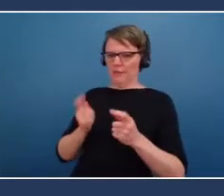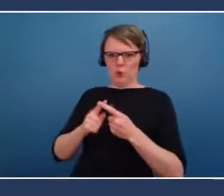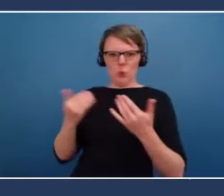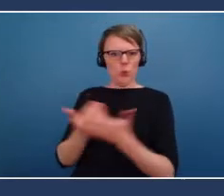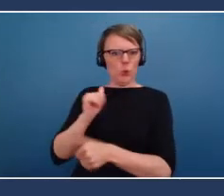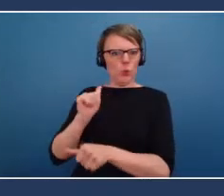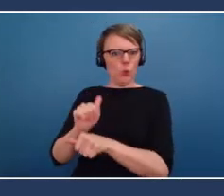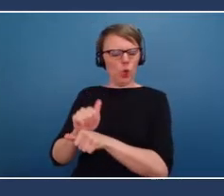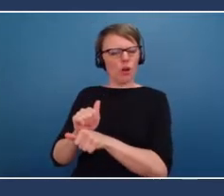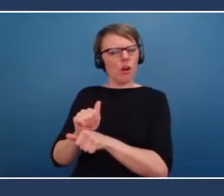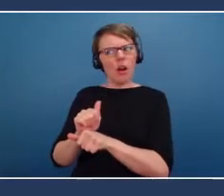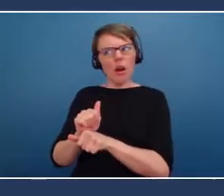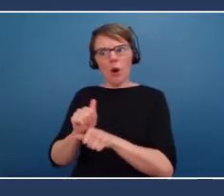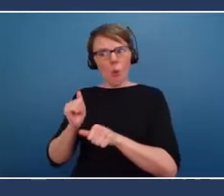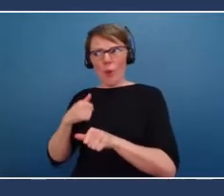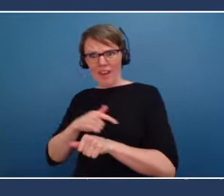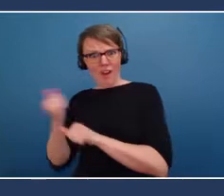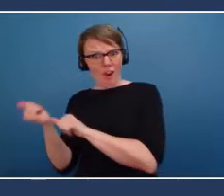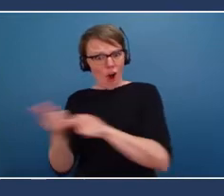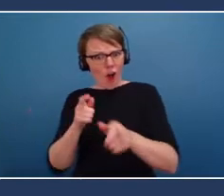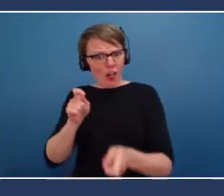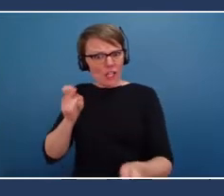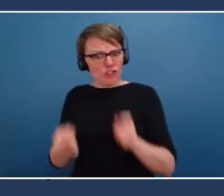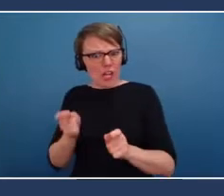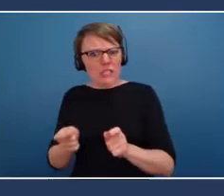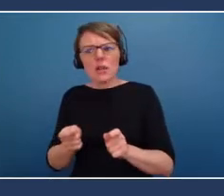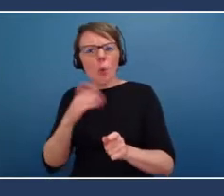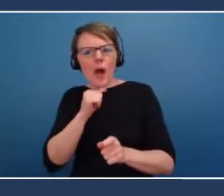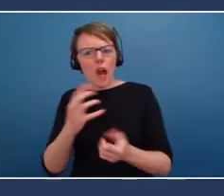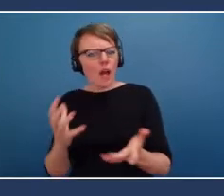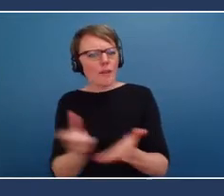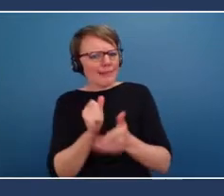the opportunity to proactively ask your colleagues, are we communicating right?